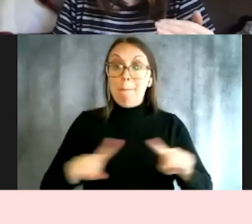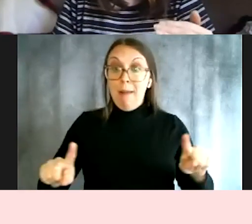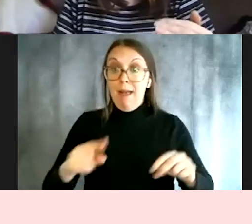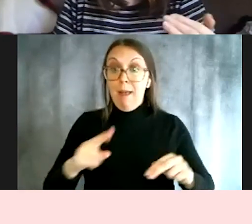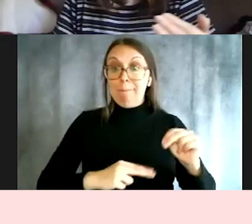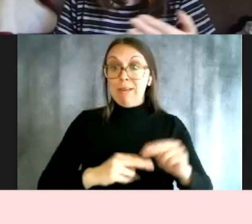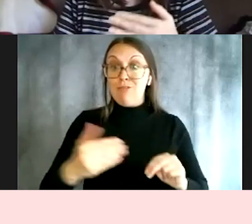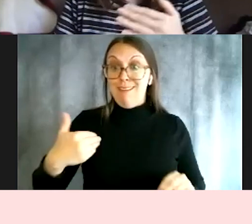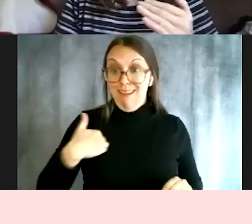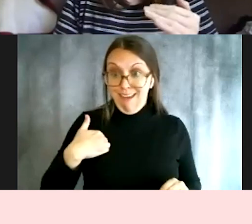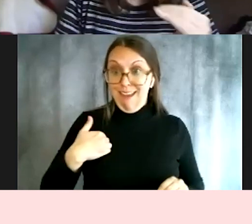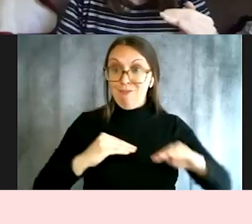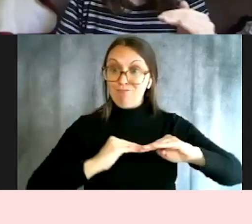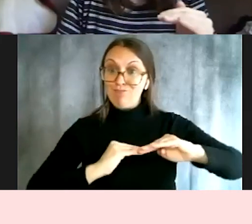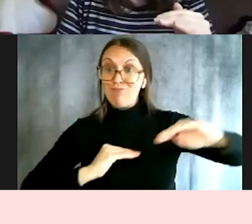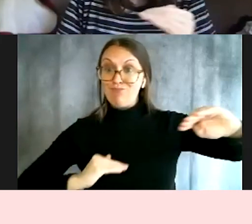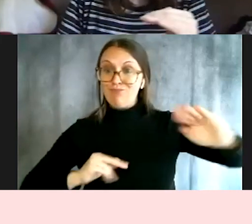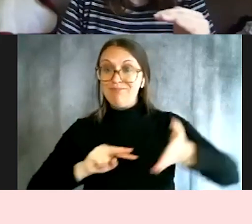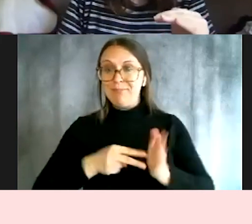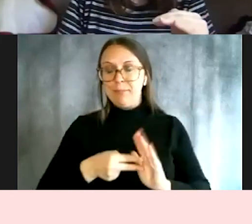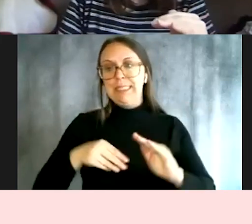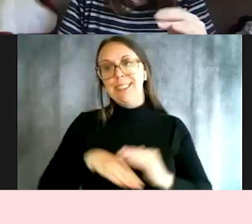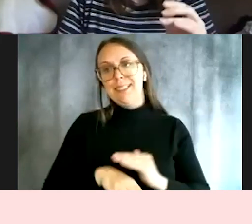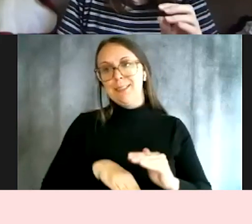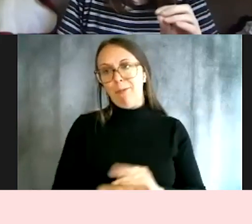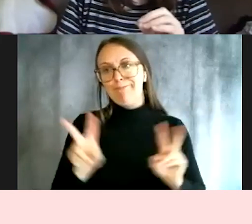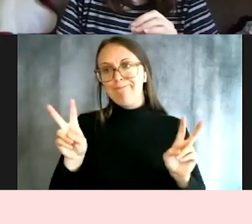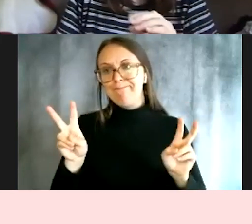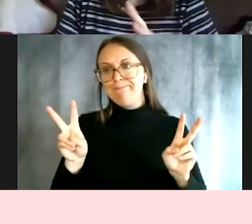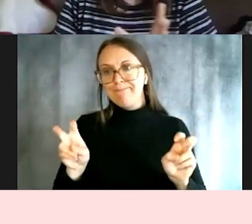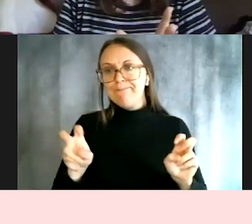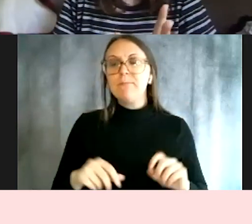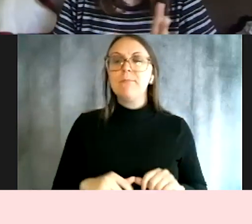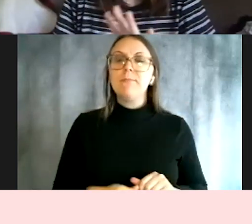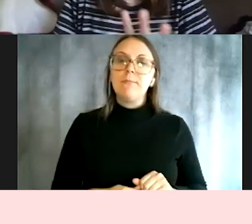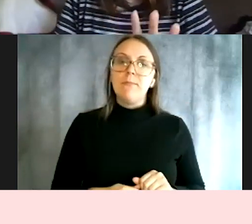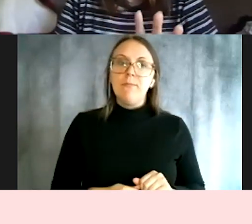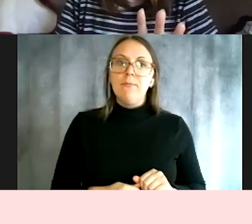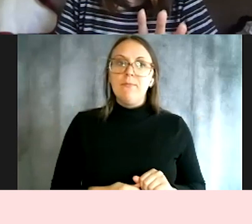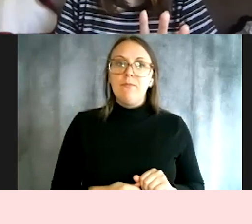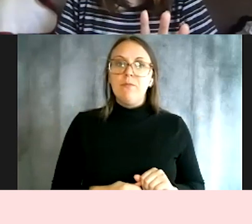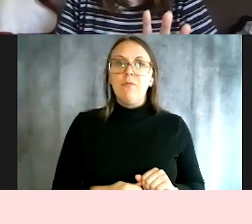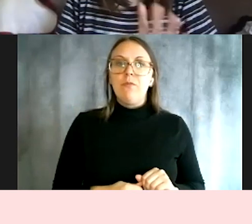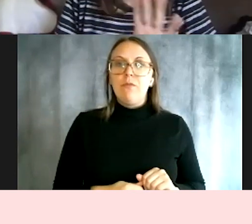to make something the most usable and inclusive but again the draft for the next version it's